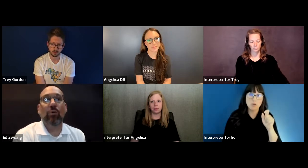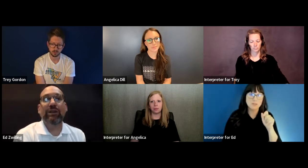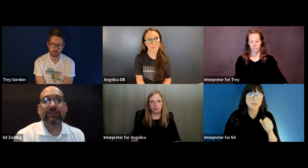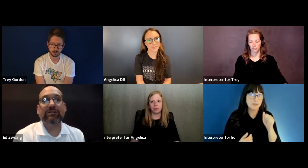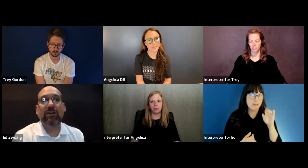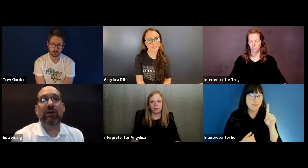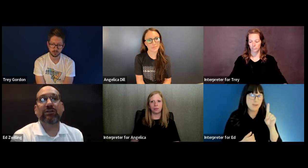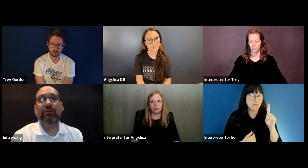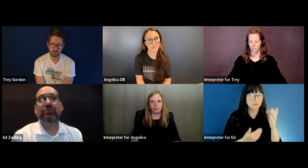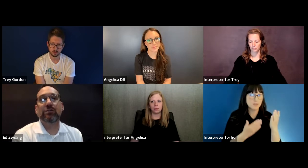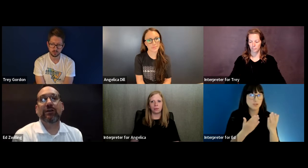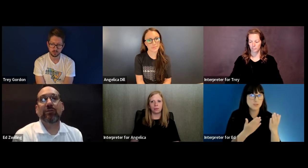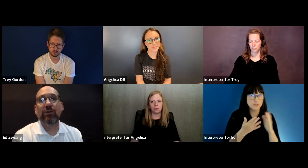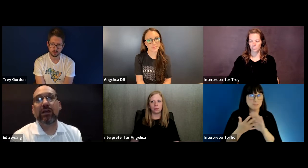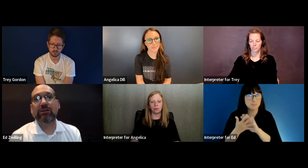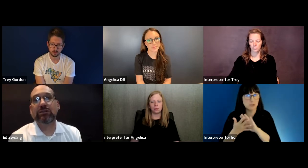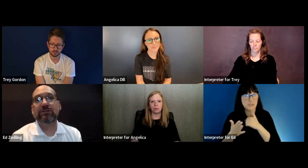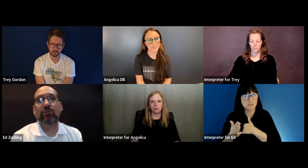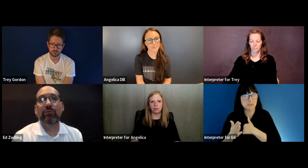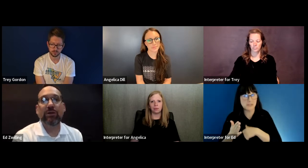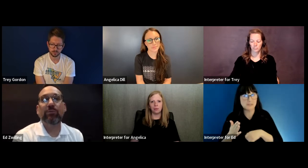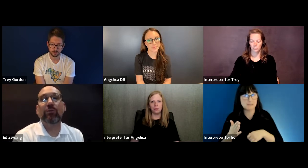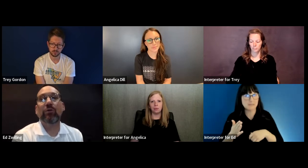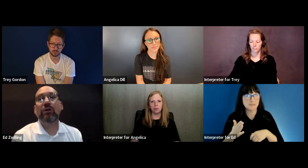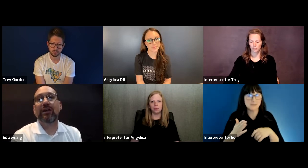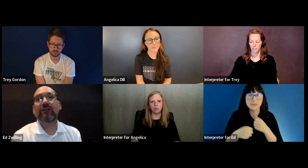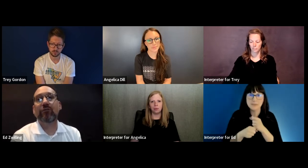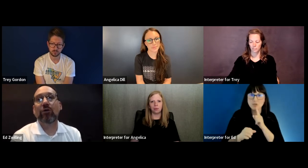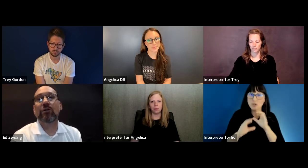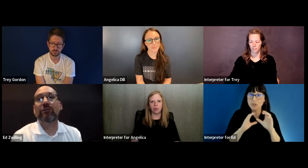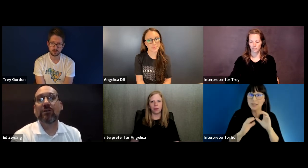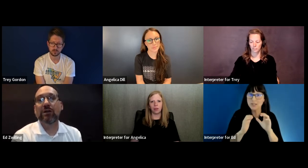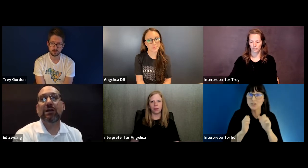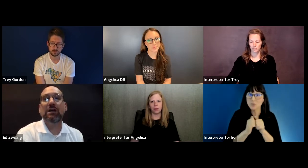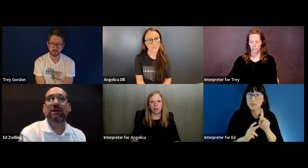when necessary to ensure that communications with people who are deaf or hard of hearing